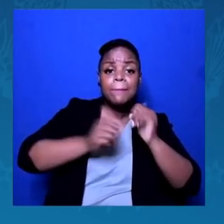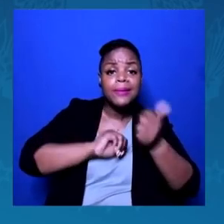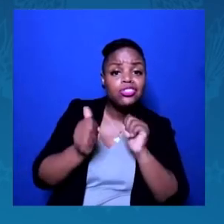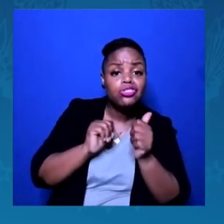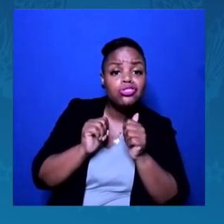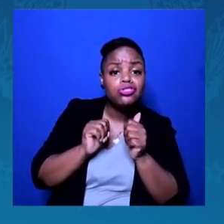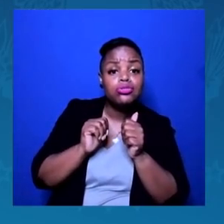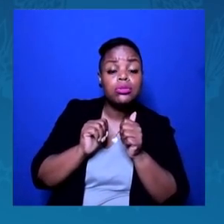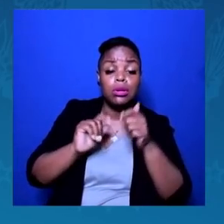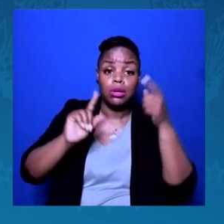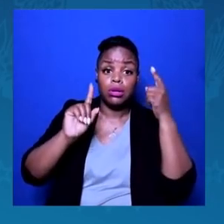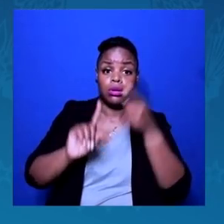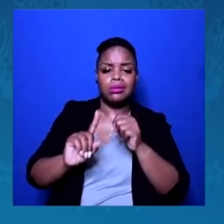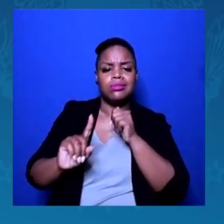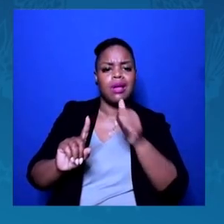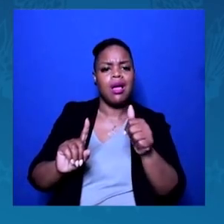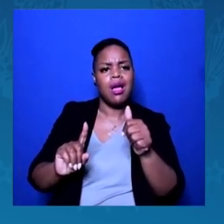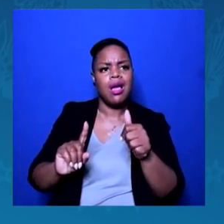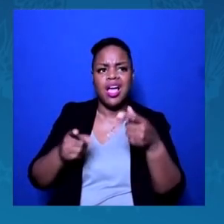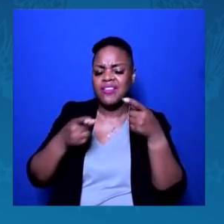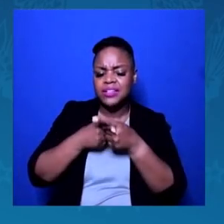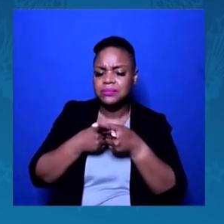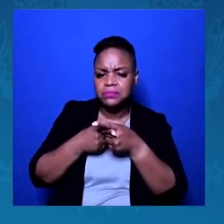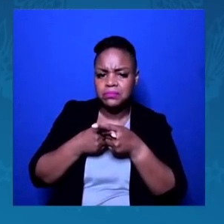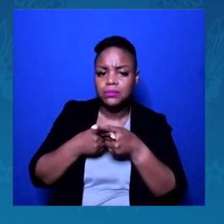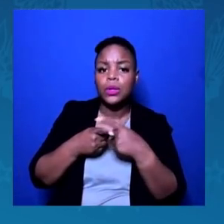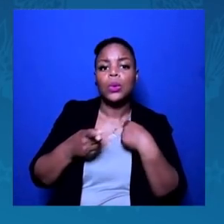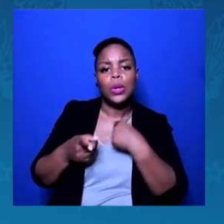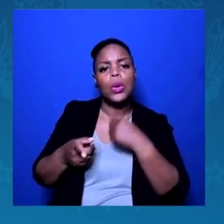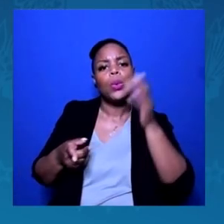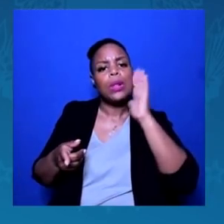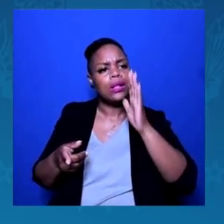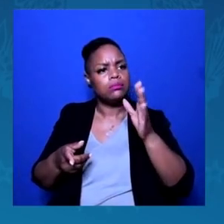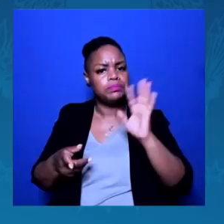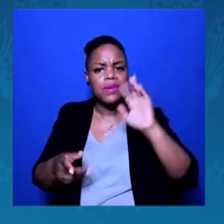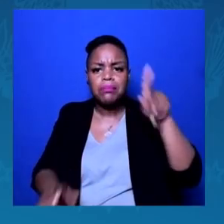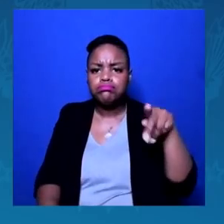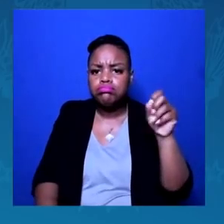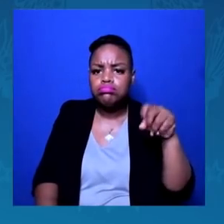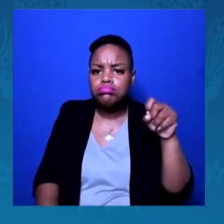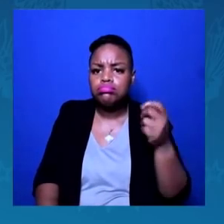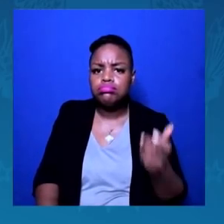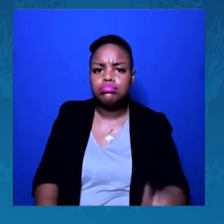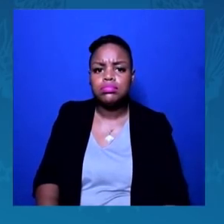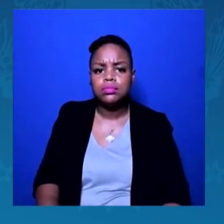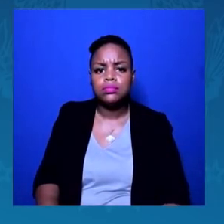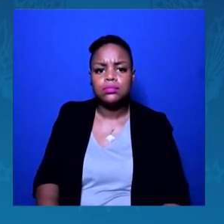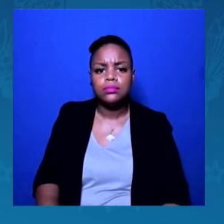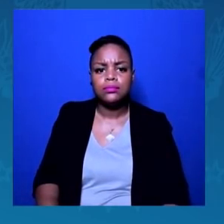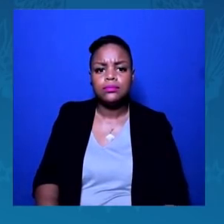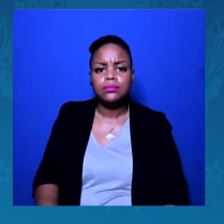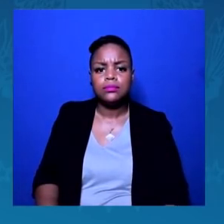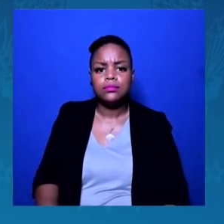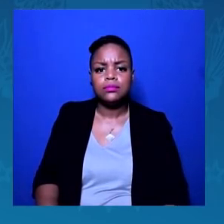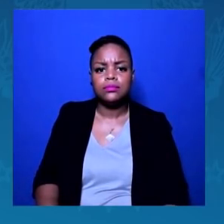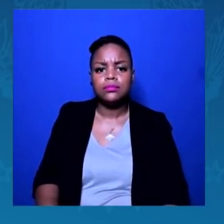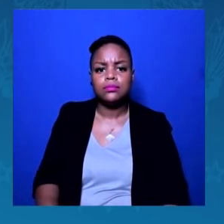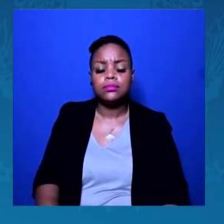we are going to speak up. We're going to speak up when there are actions that Beijing takes that threaten the rules